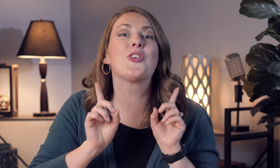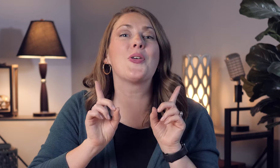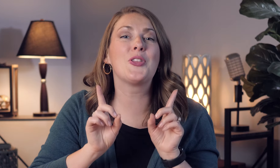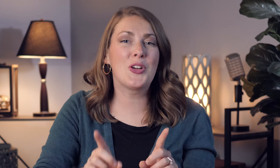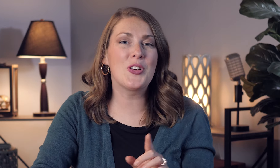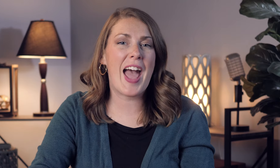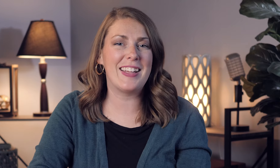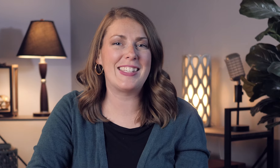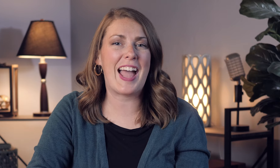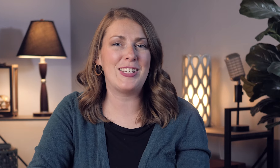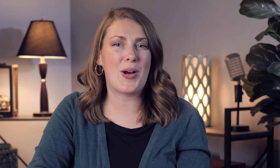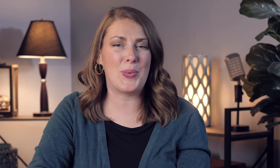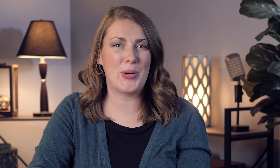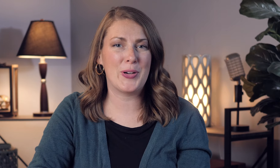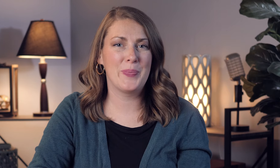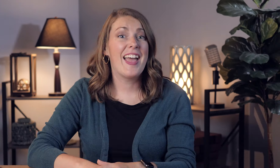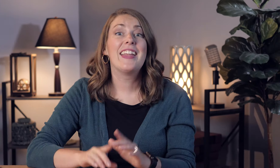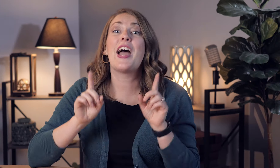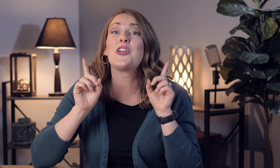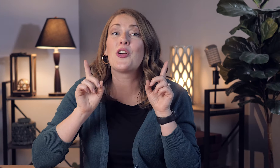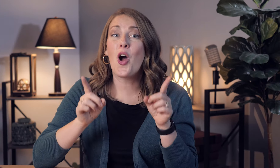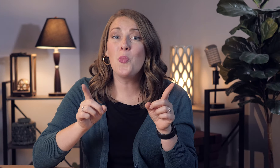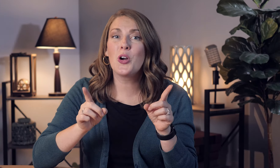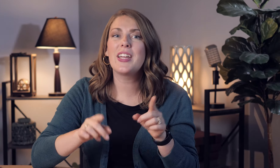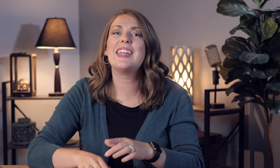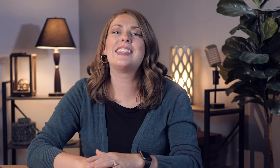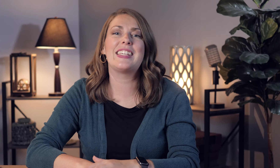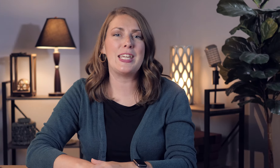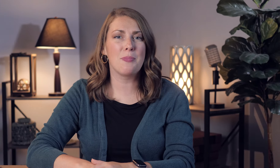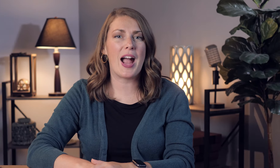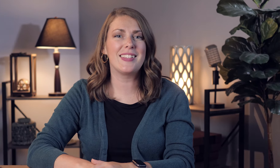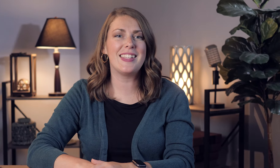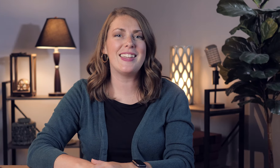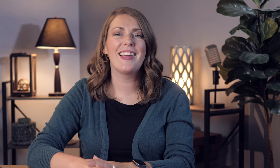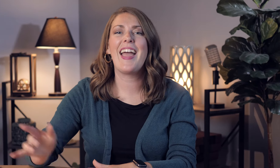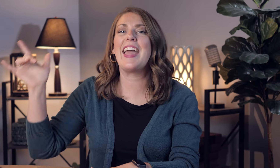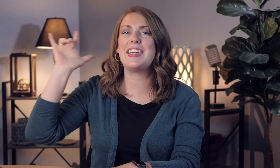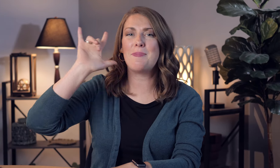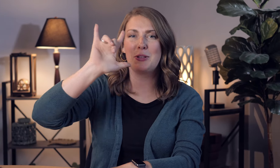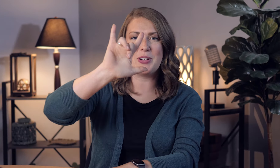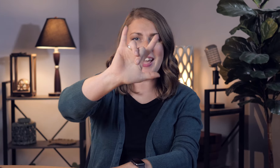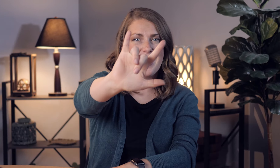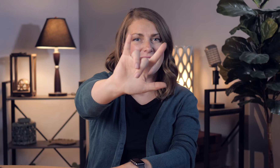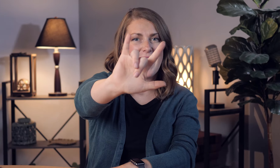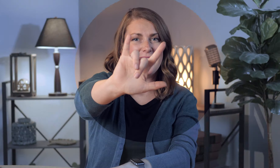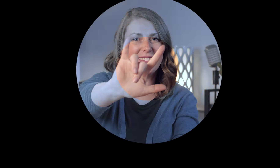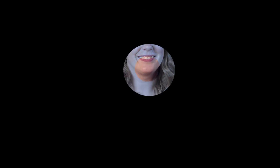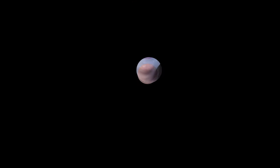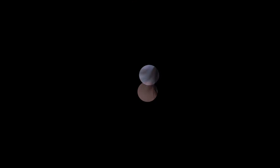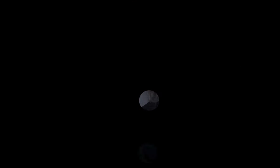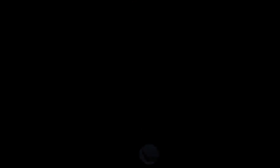go to learnhowtosign.org. Now your homework is to keep practicing and keep learning how to sign.